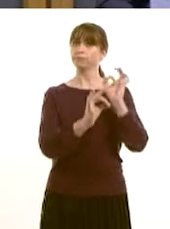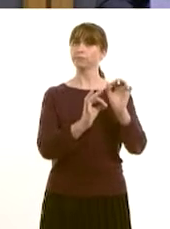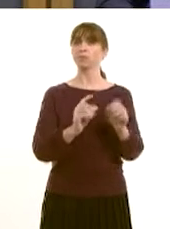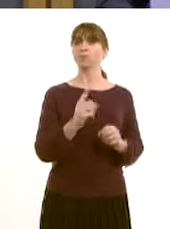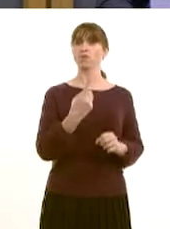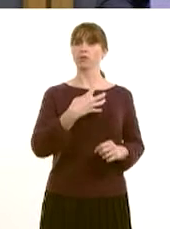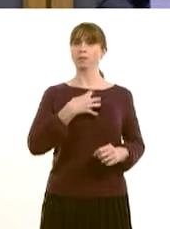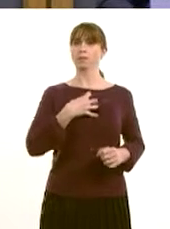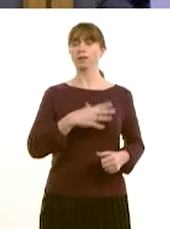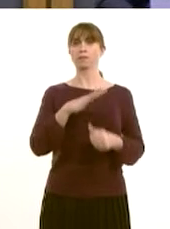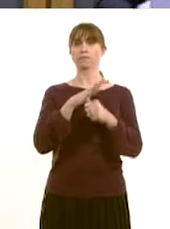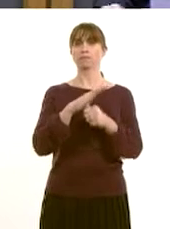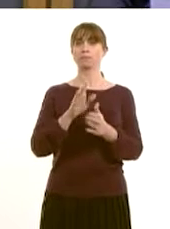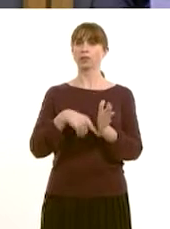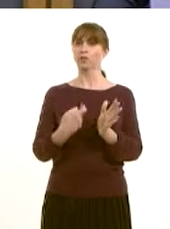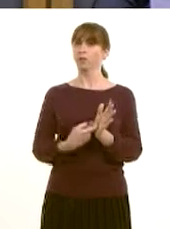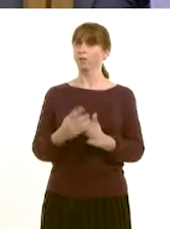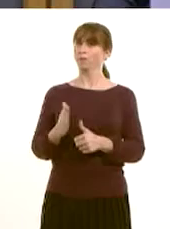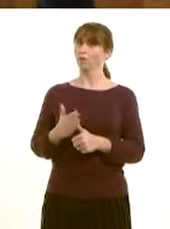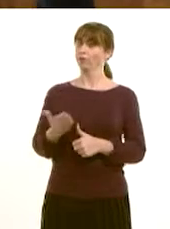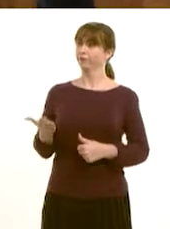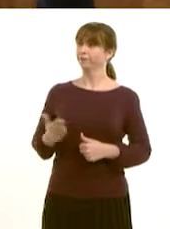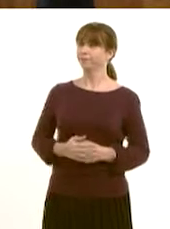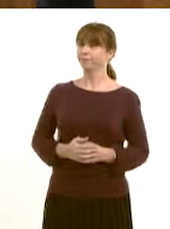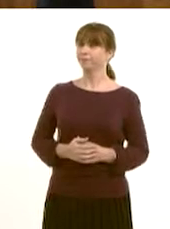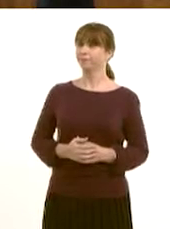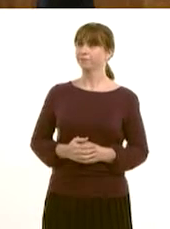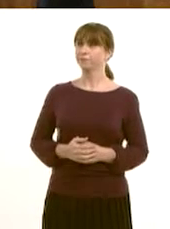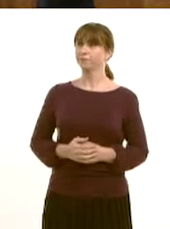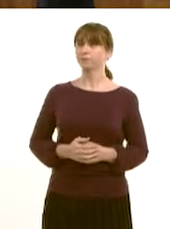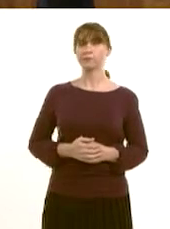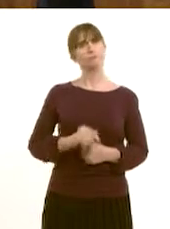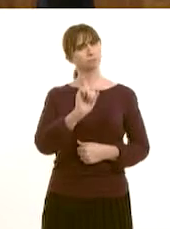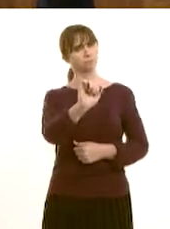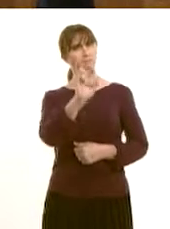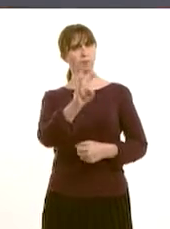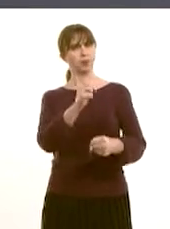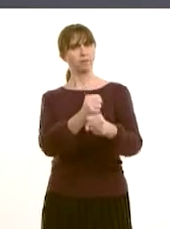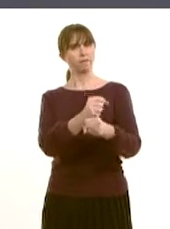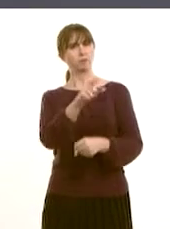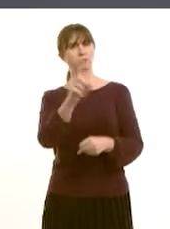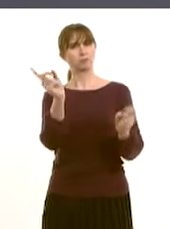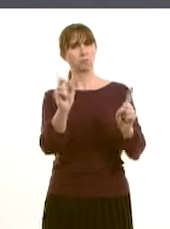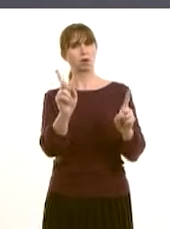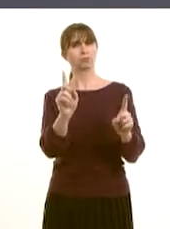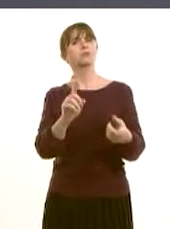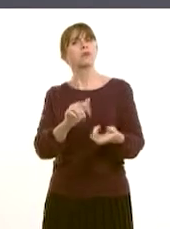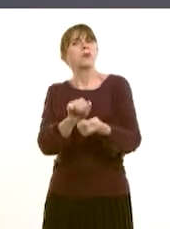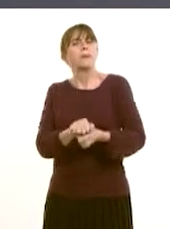Question 1 is Jenny Rathbone. Jenny Rathbone: 1. Beth y mae Llywodraeth Cymru yn ei wneud i gefnogi'r ymgyrch i gadw dydd Sul yn arbennig